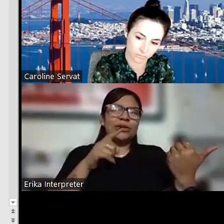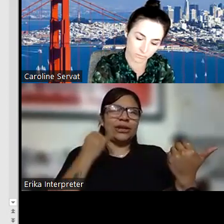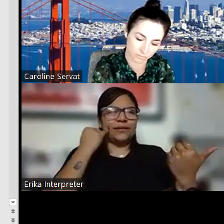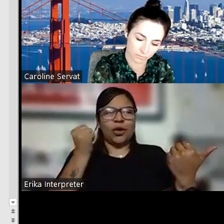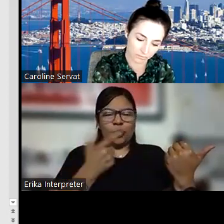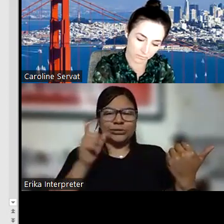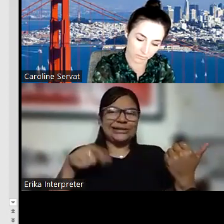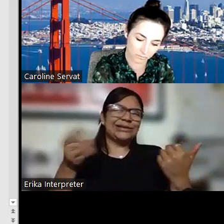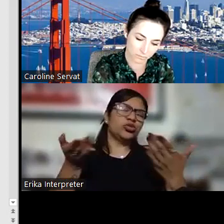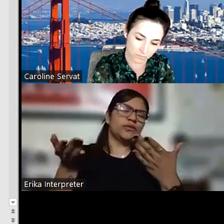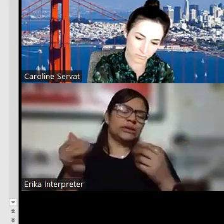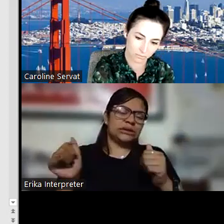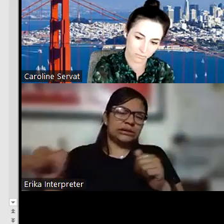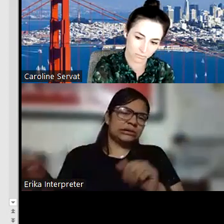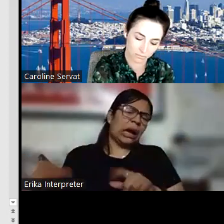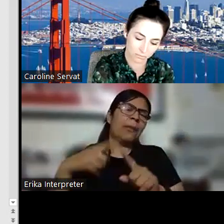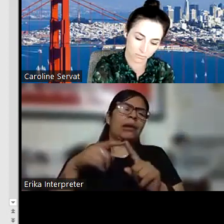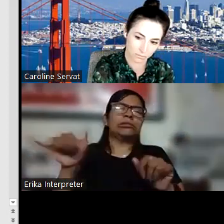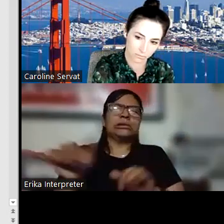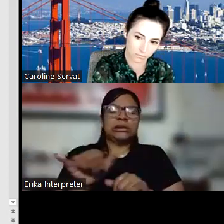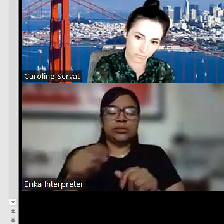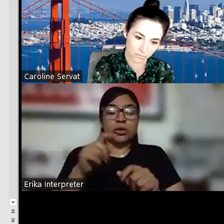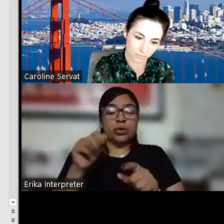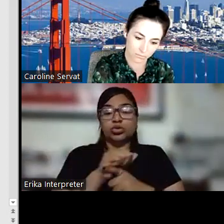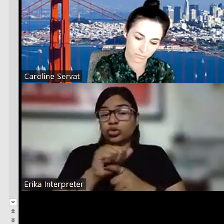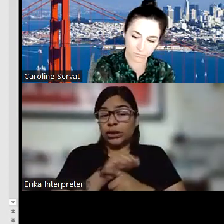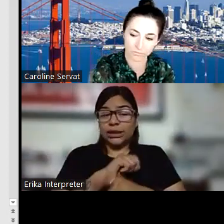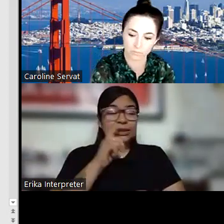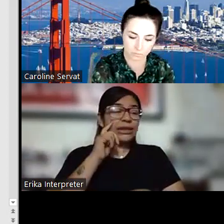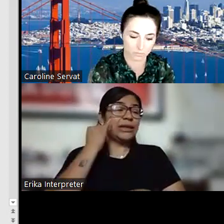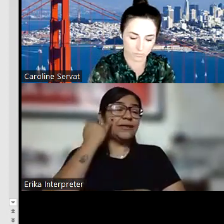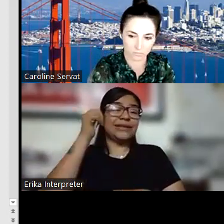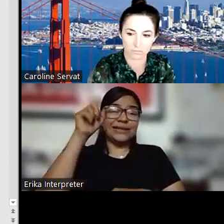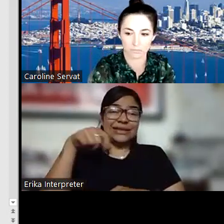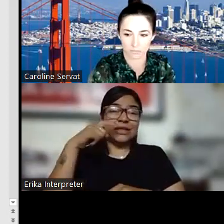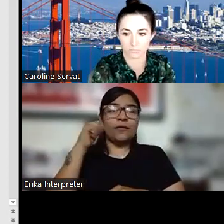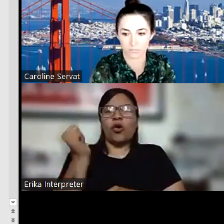some consistent training uh for all the adrc staff and then you could deal with the issue